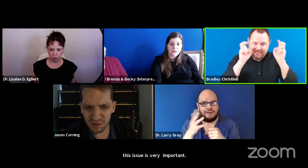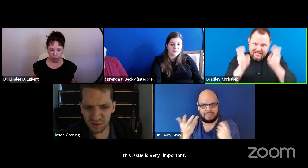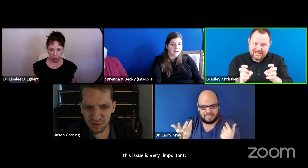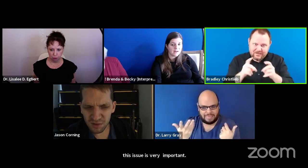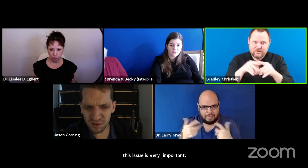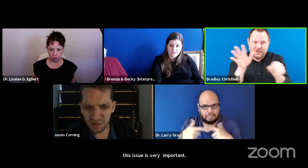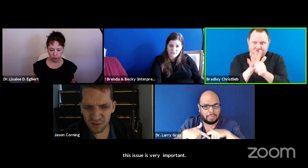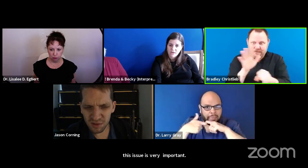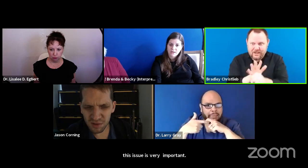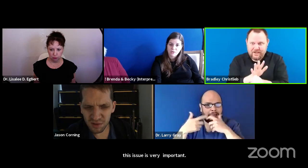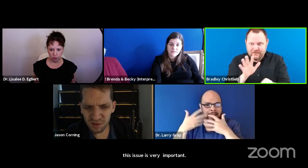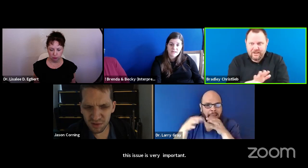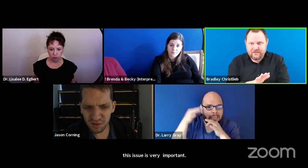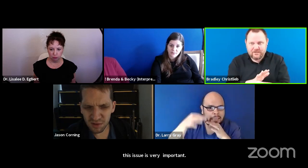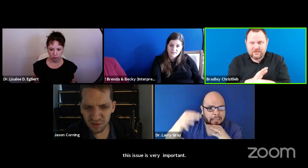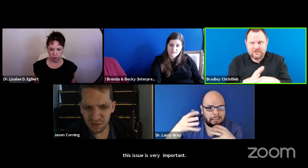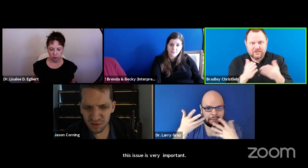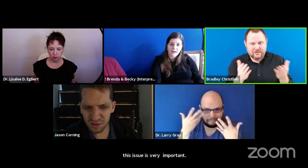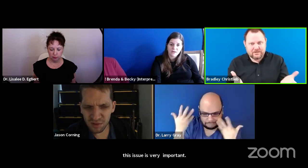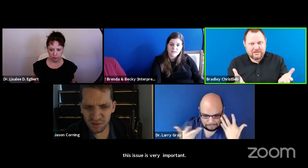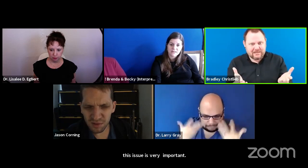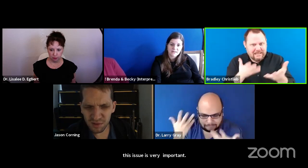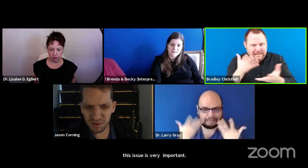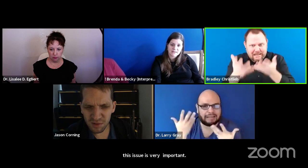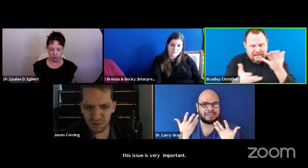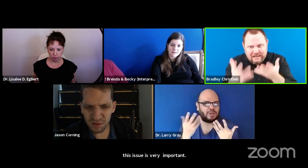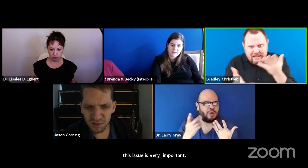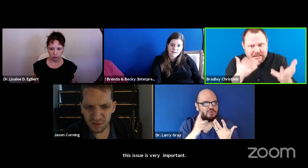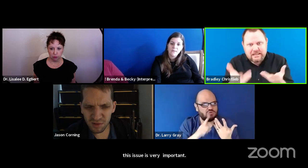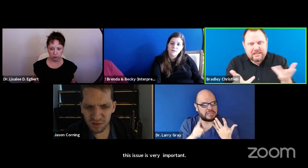We have a lot -- do we table the bylaws to the next meeting?